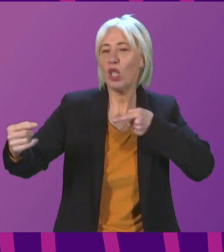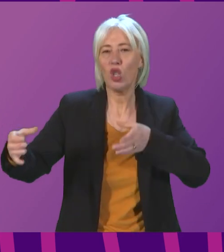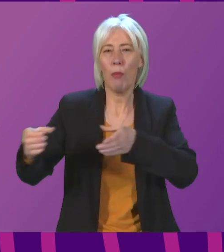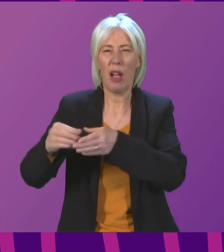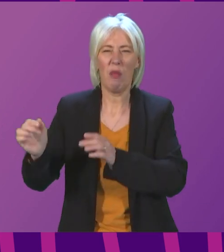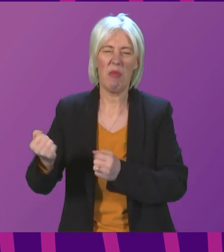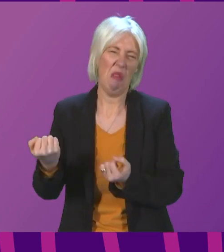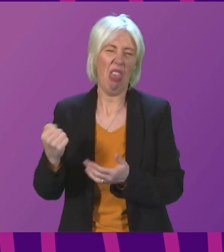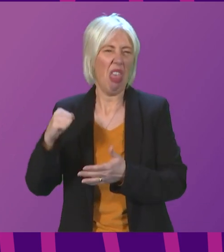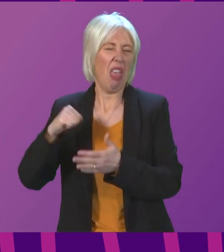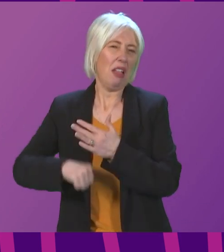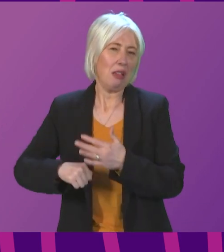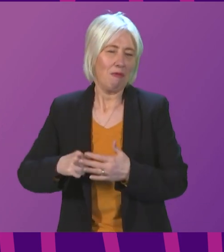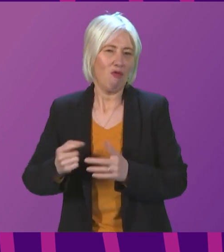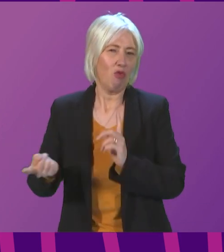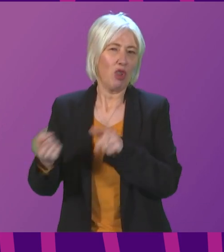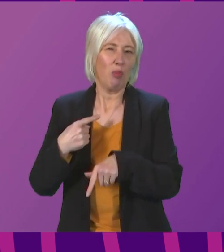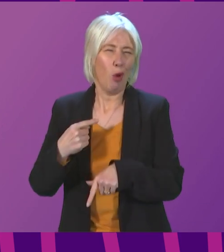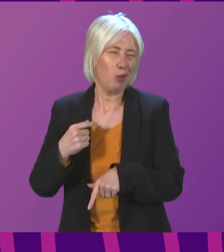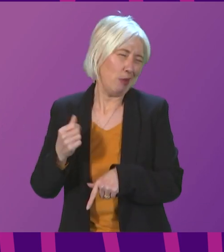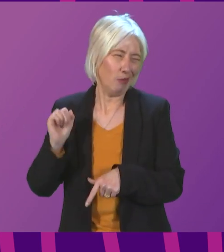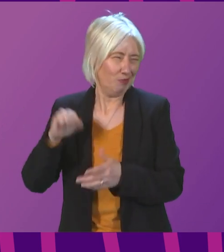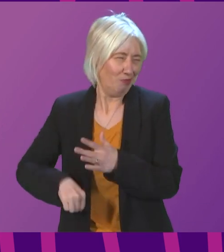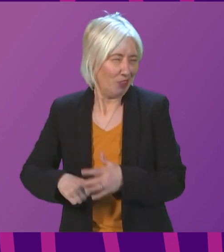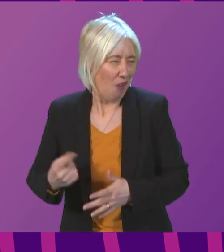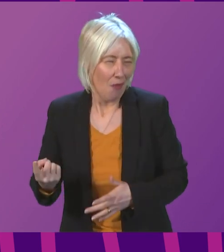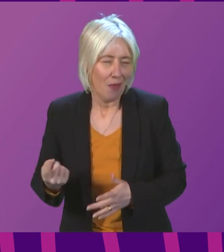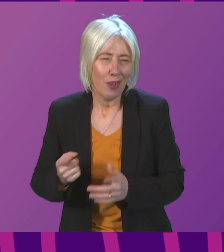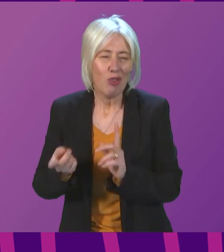There was a brass neck being shown by the First Minister in that reply—accusing the